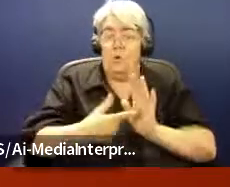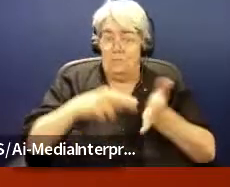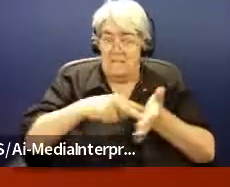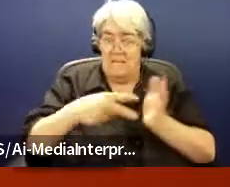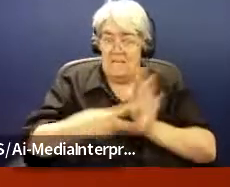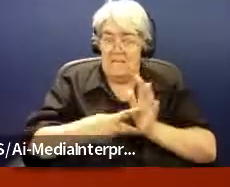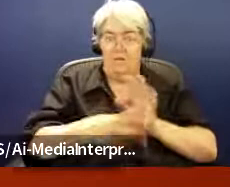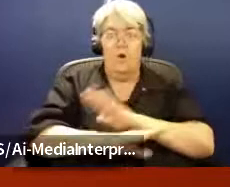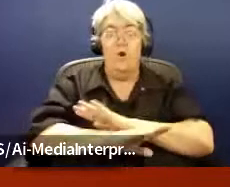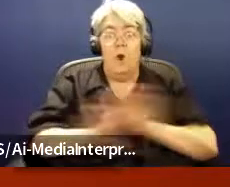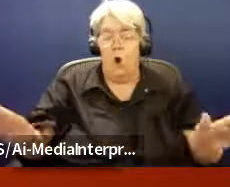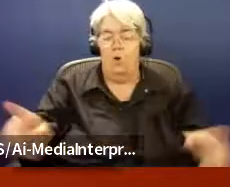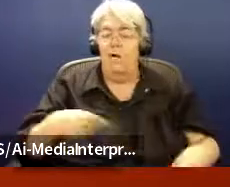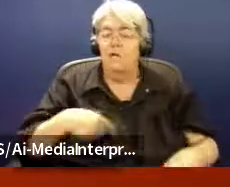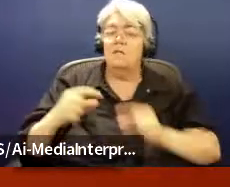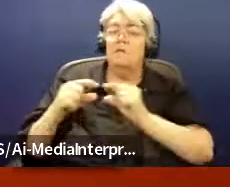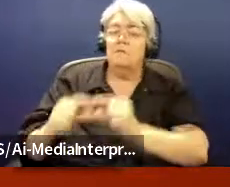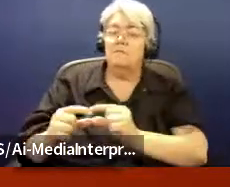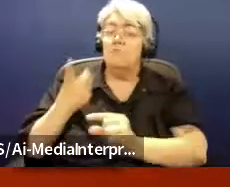assistance. Having someone else's assistance to do work on the internet